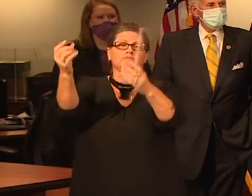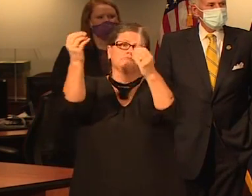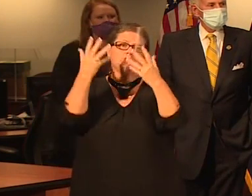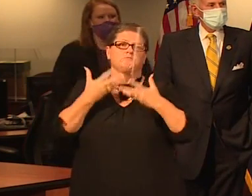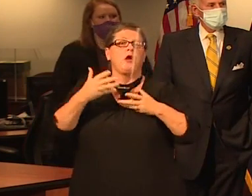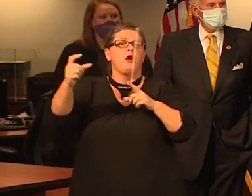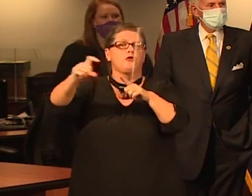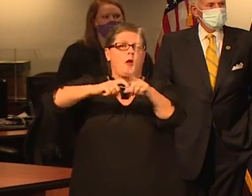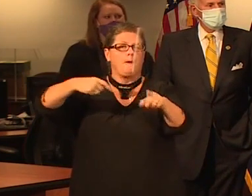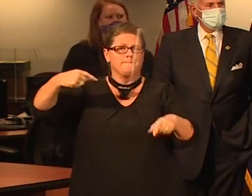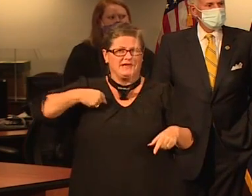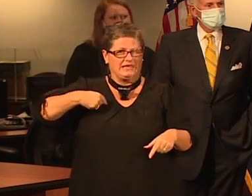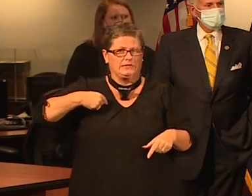THERE SHOULD NOT BE.